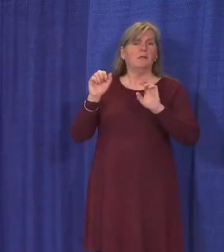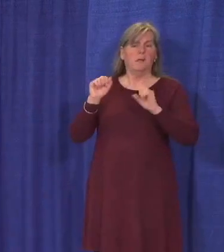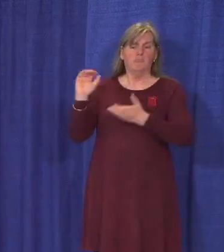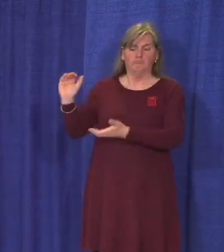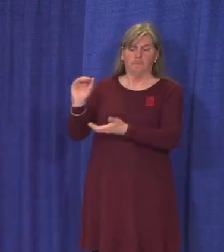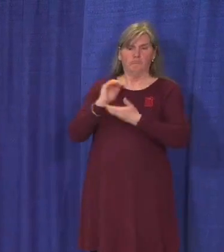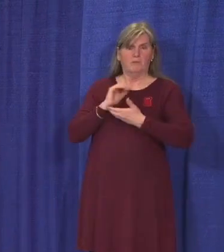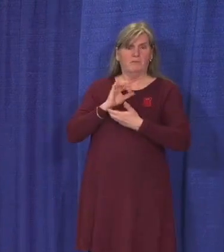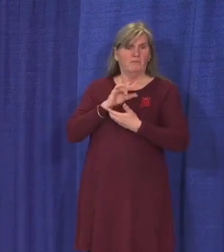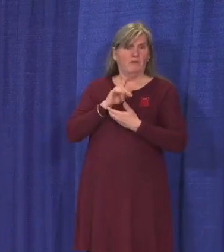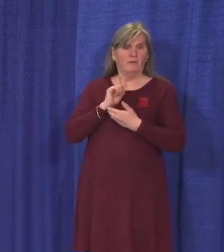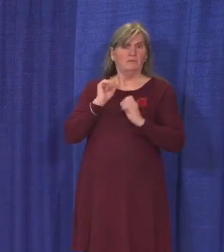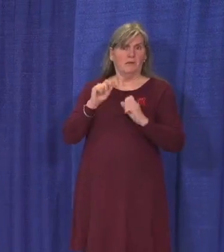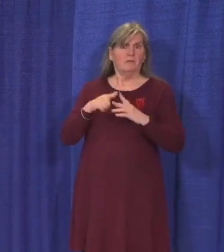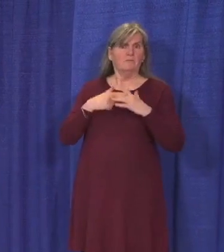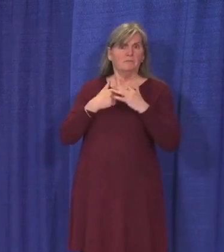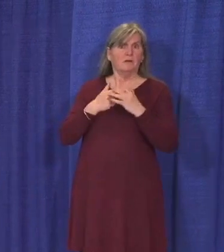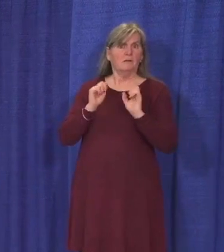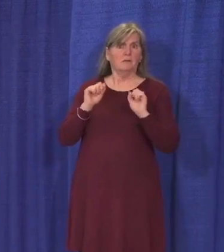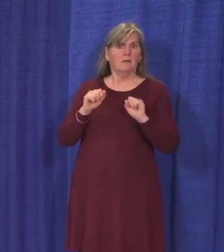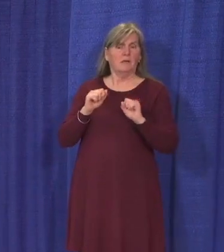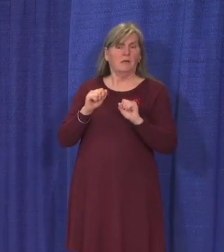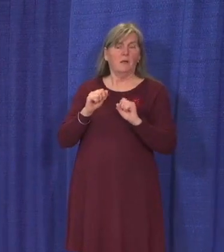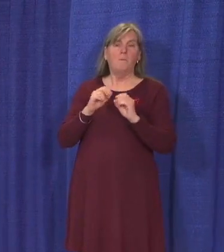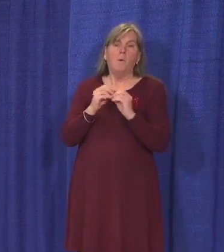we can't store Pfizer. No?